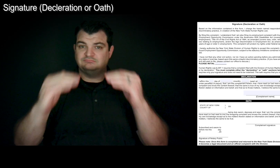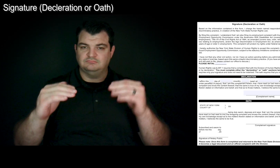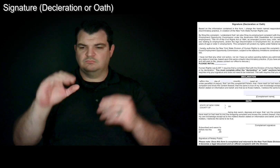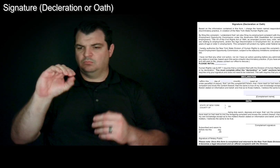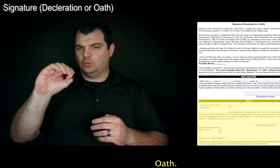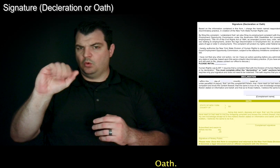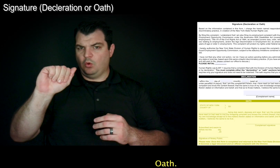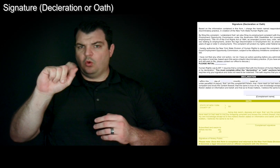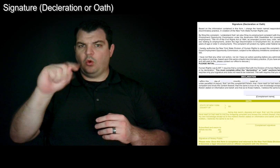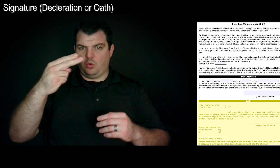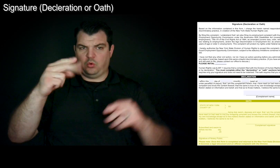Oath.